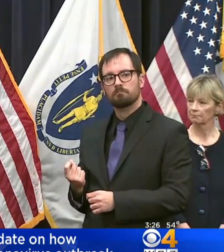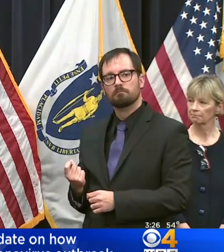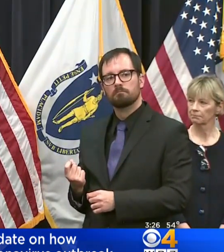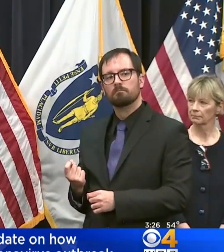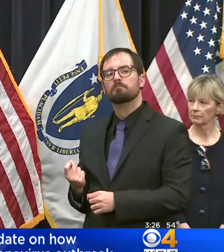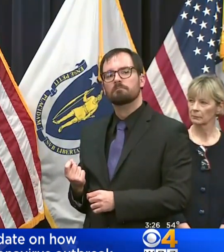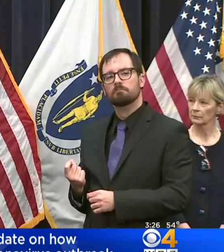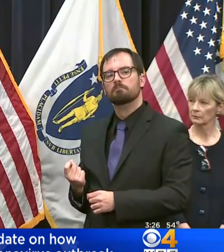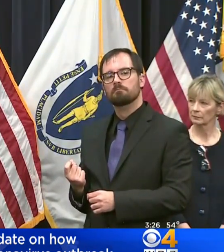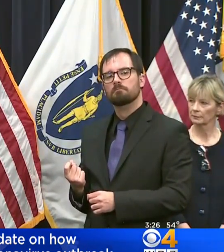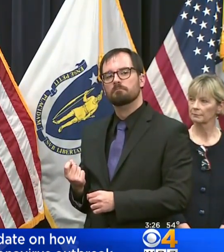I DIDN'T.